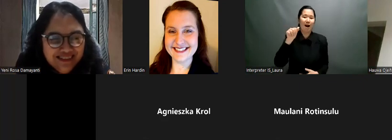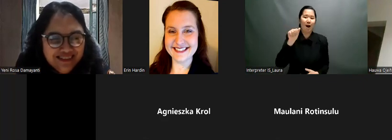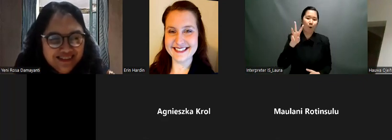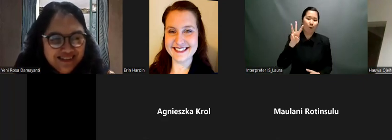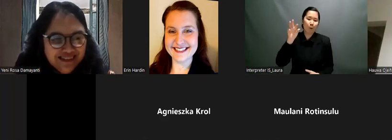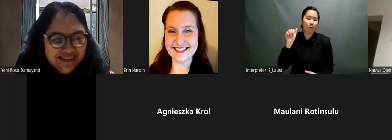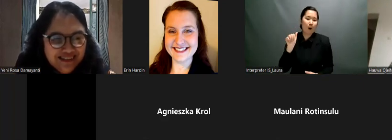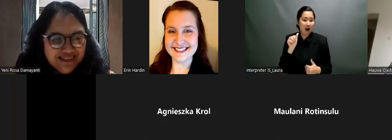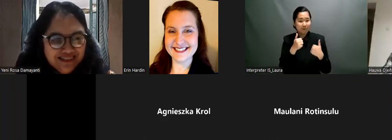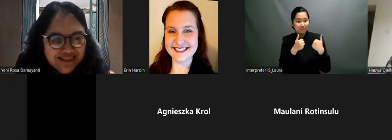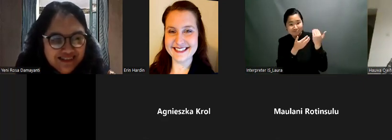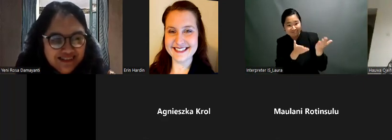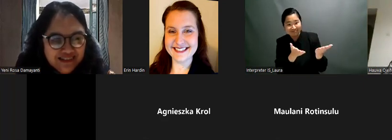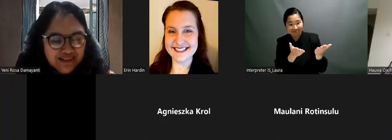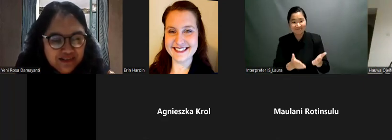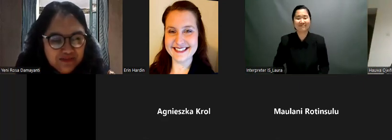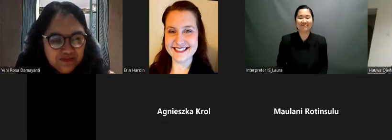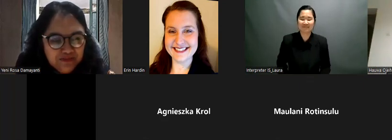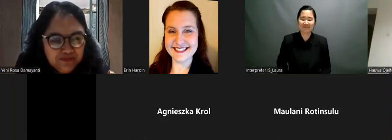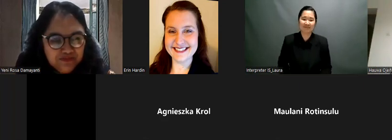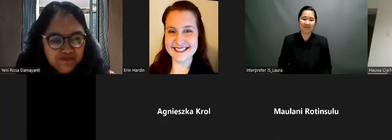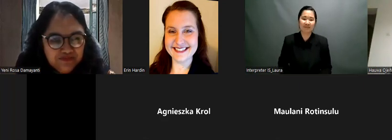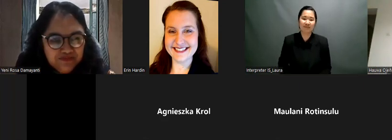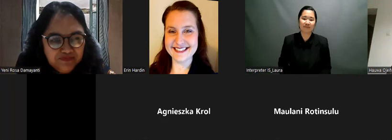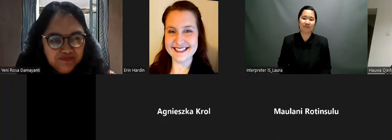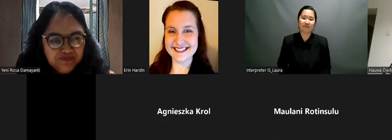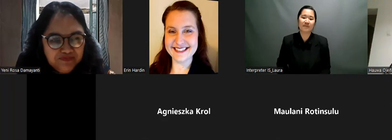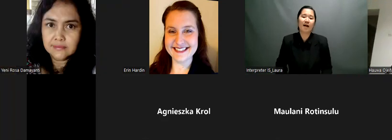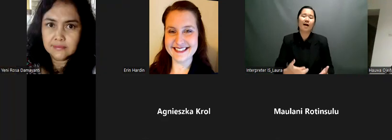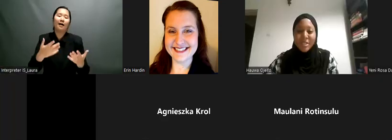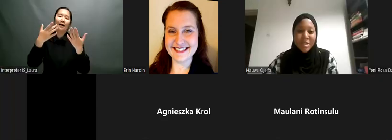thank you very much yani that was such an inspiring session very insightful as